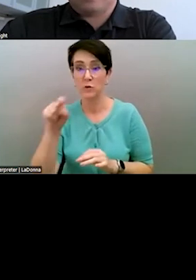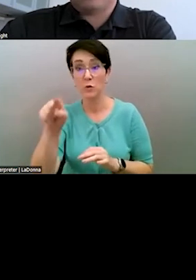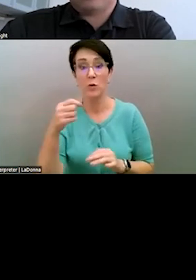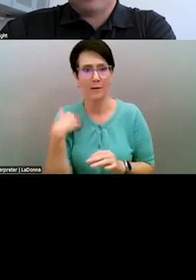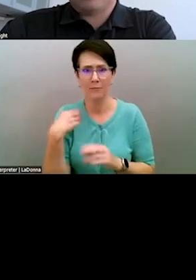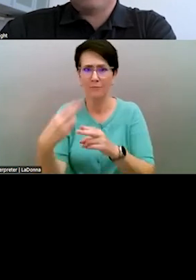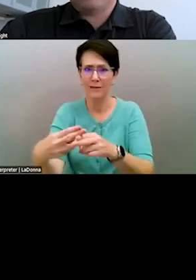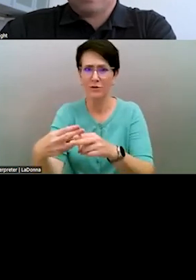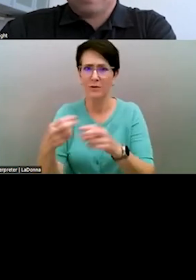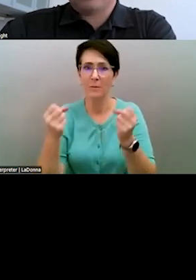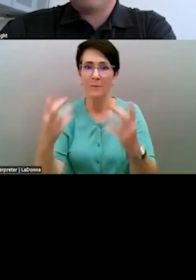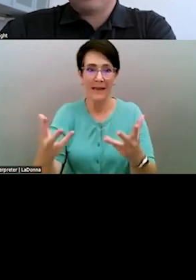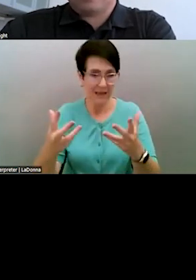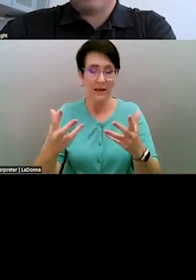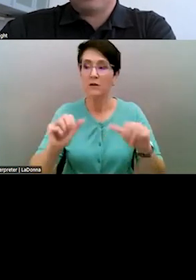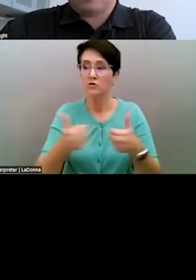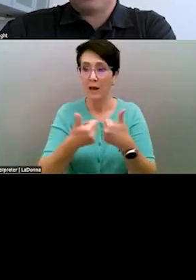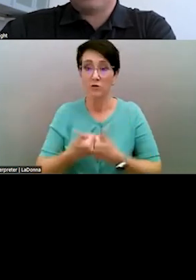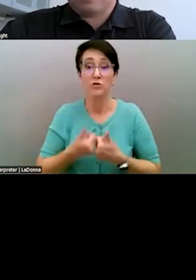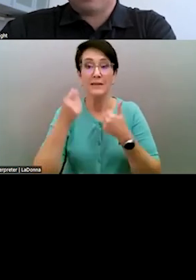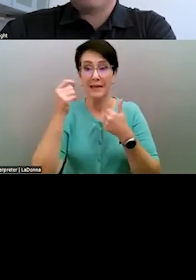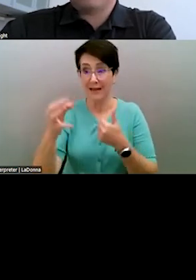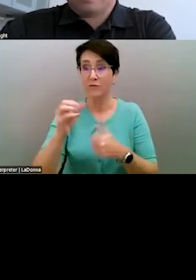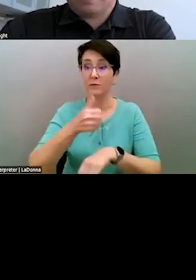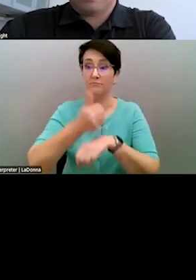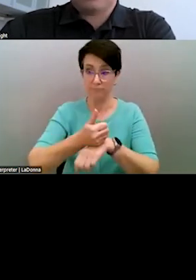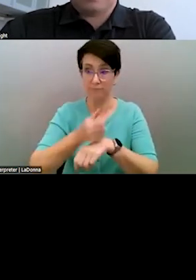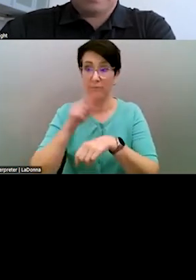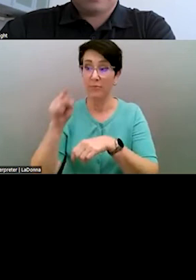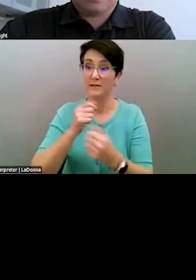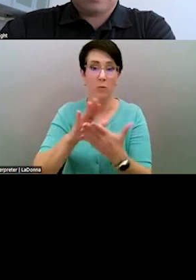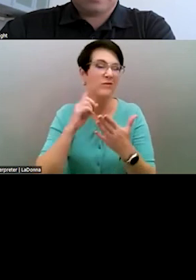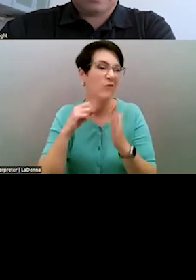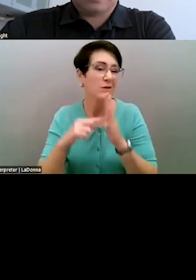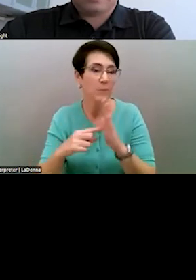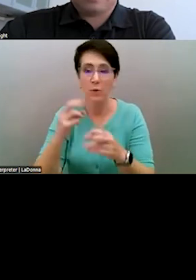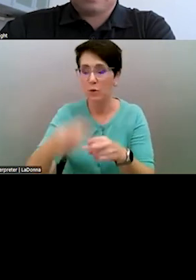IF WE ARE GOING TO DO THIS APPROACH. SO HEY, SO, WE BROUGHT A NEW SEGMENT INTO THE